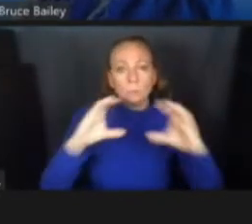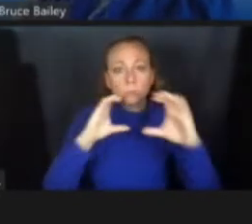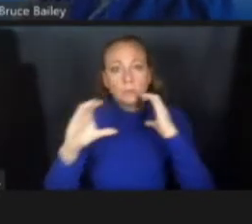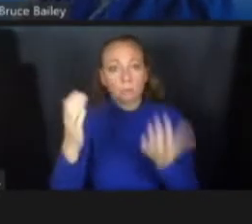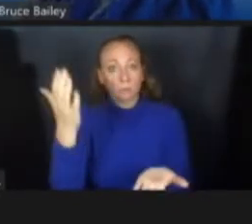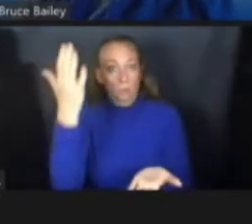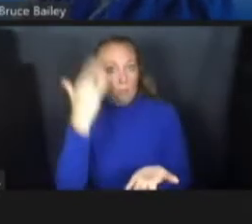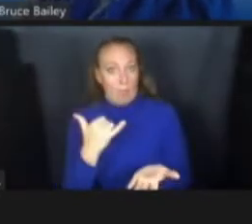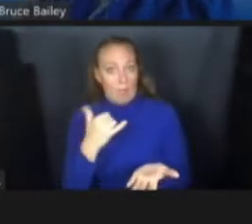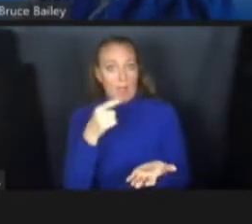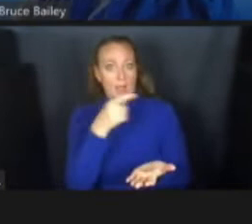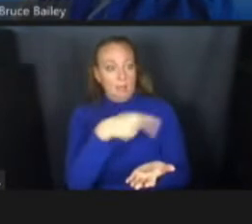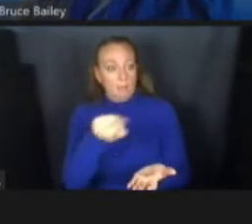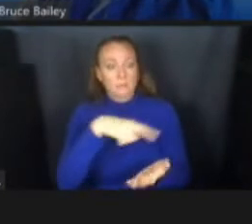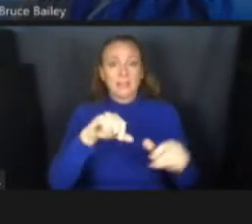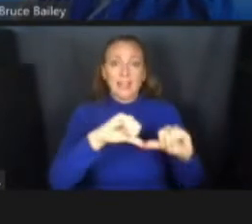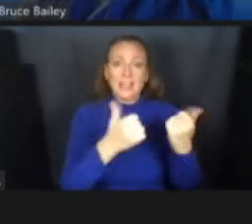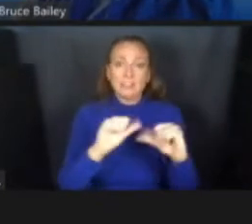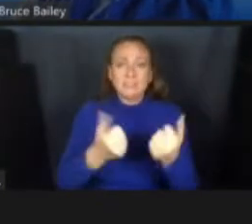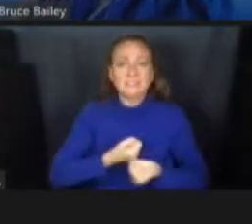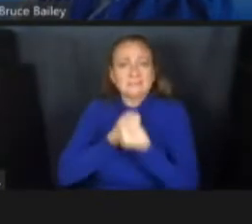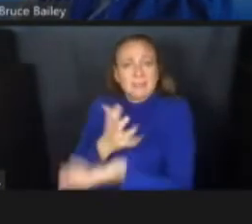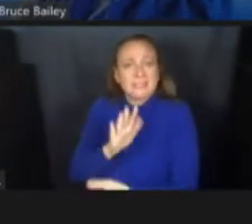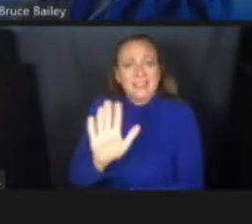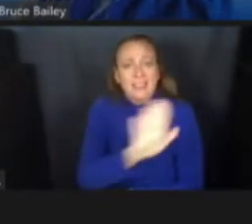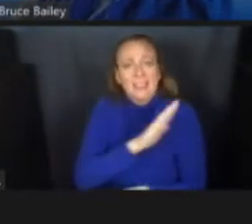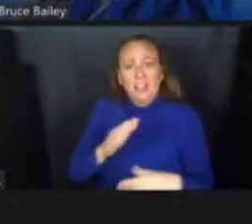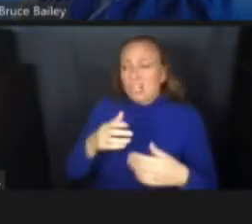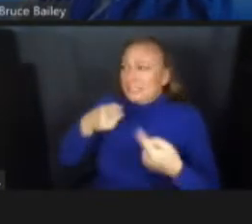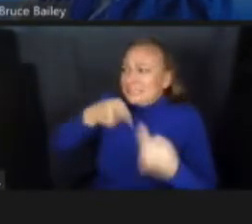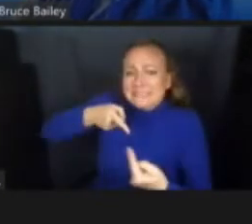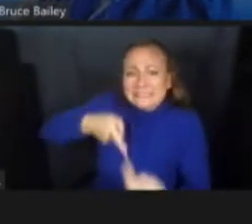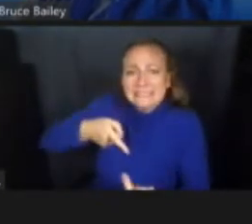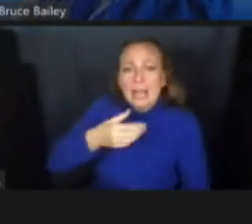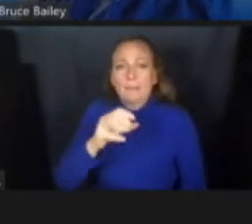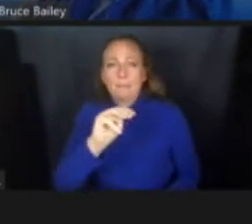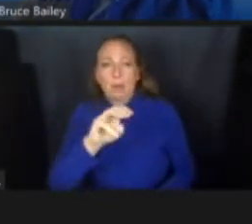to express their challenges, and for Microsoft to respond directly.